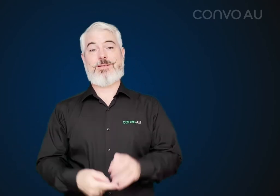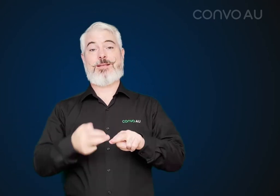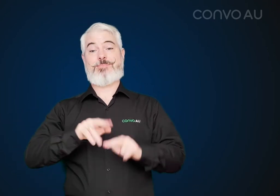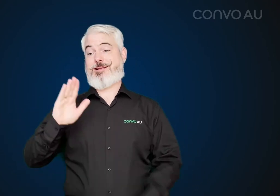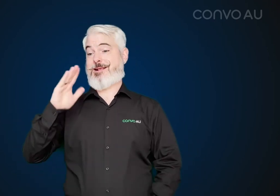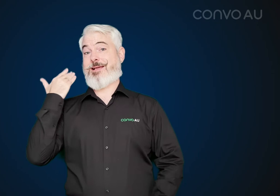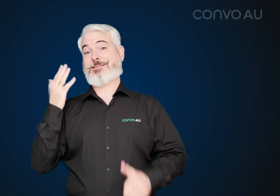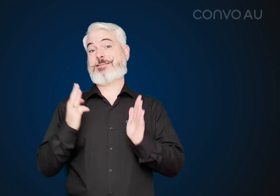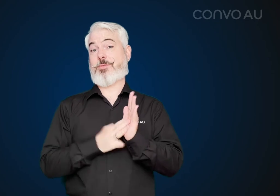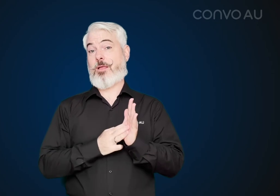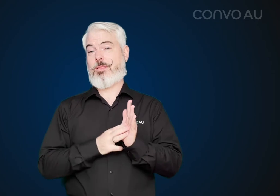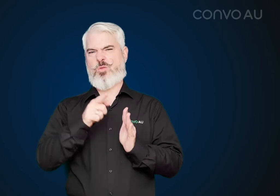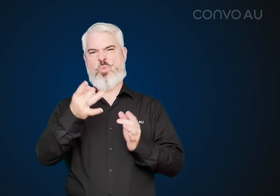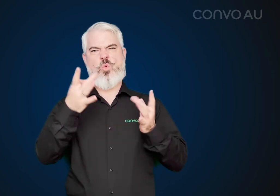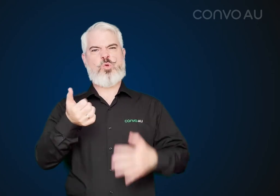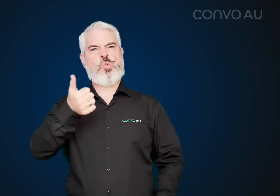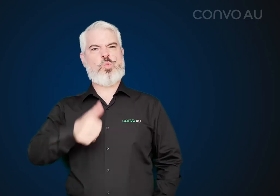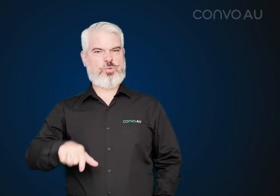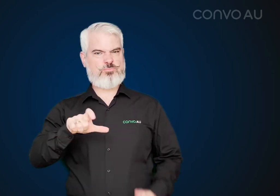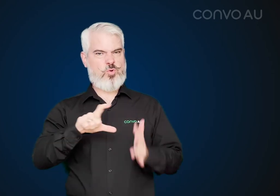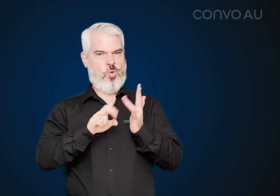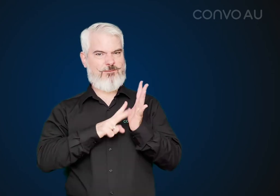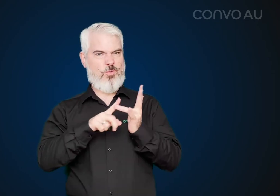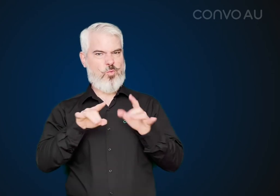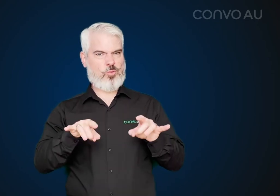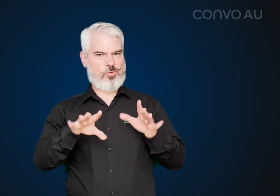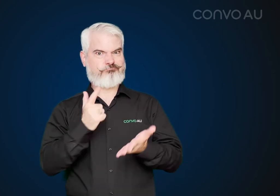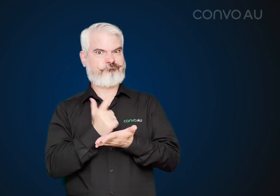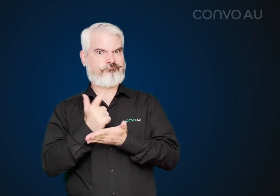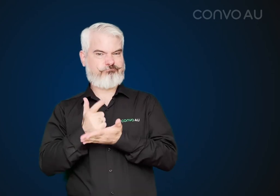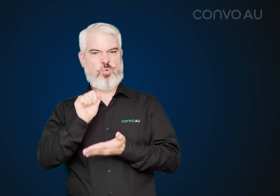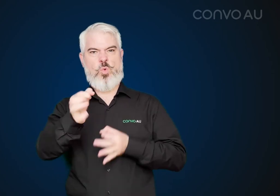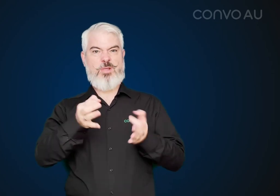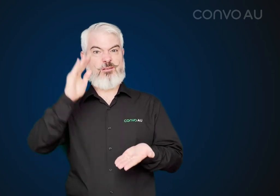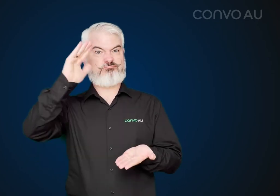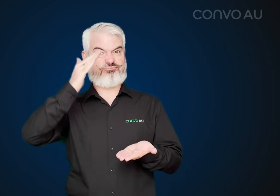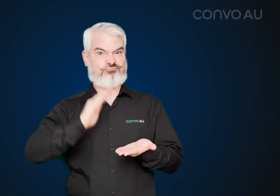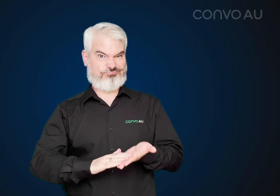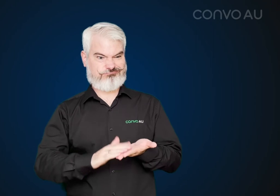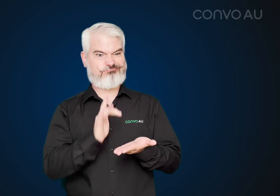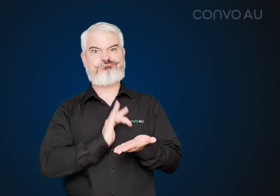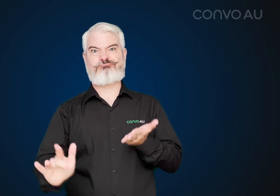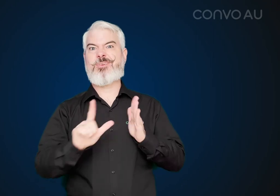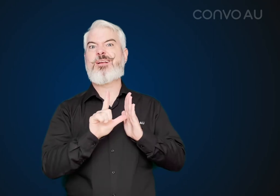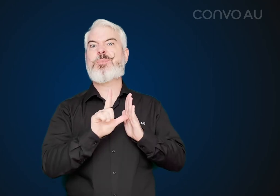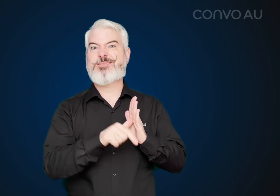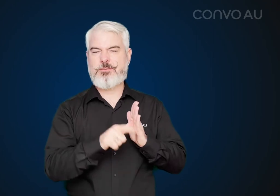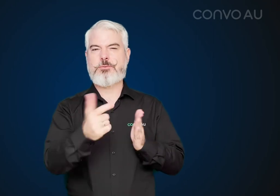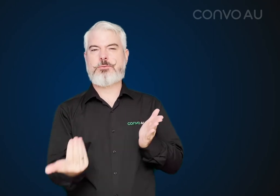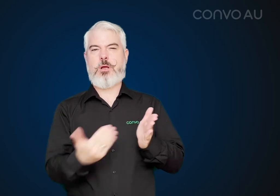If you have gone over your plan minutes in the last month,